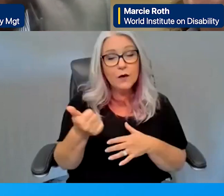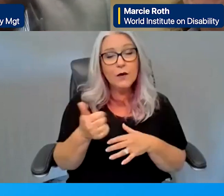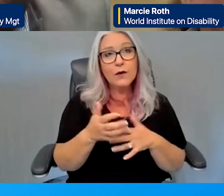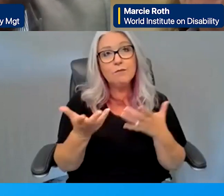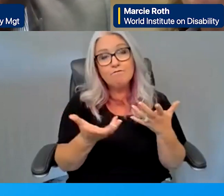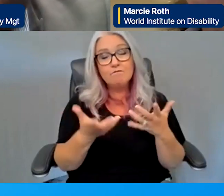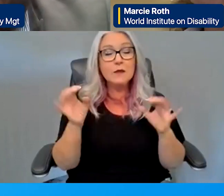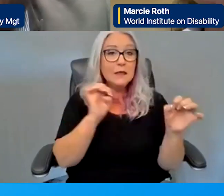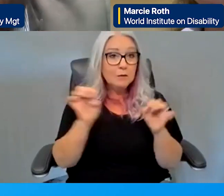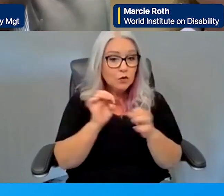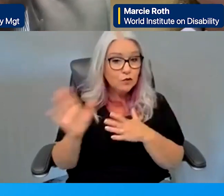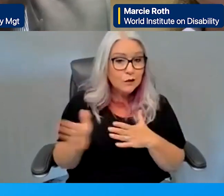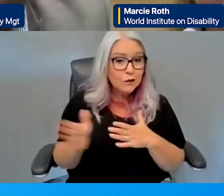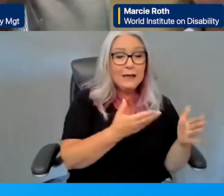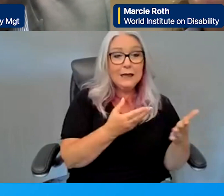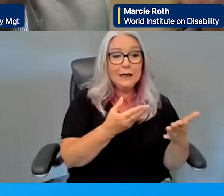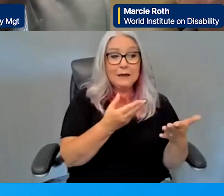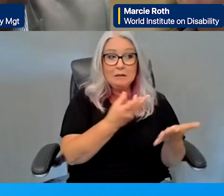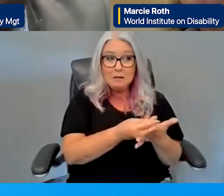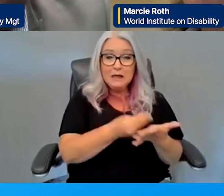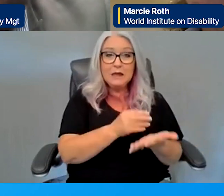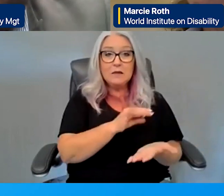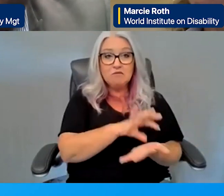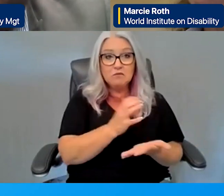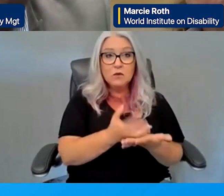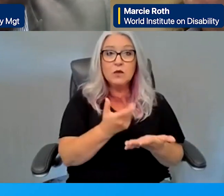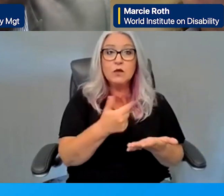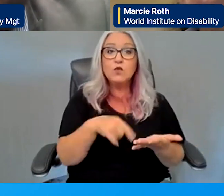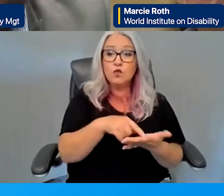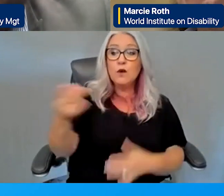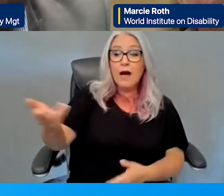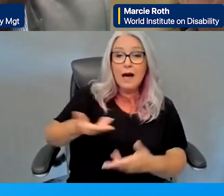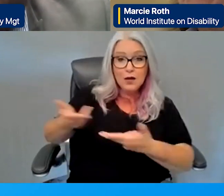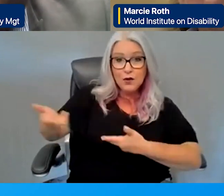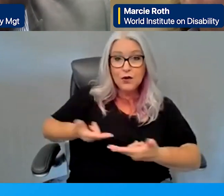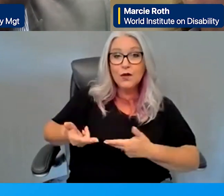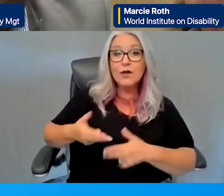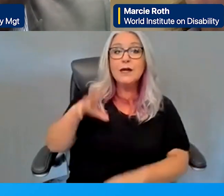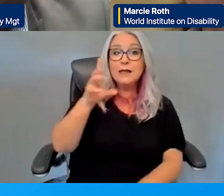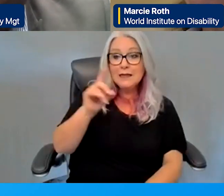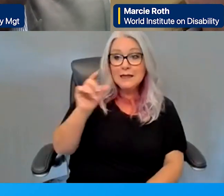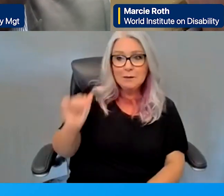funds to hire disability